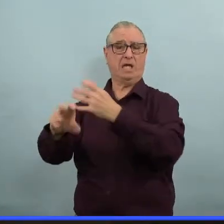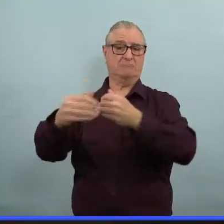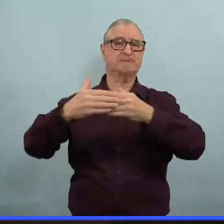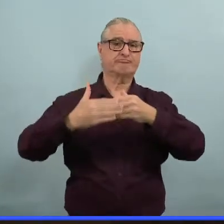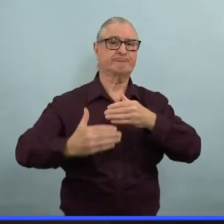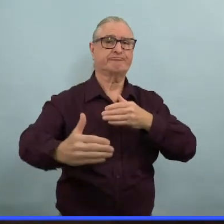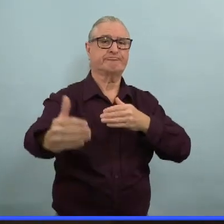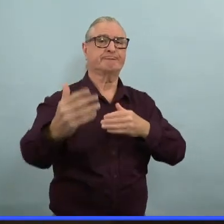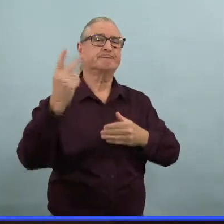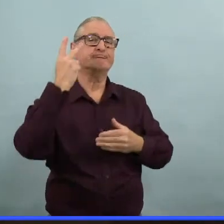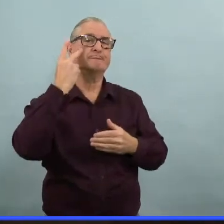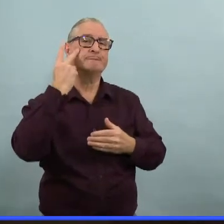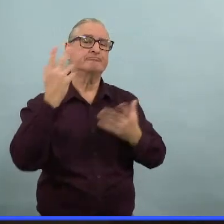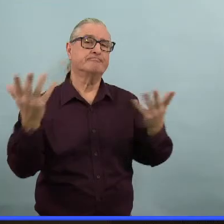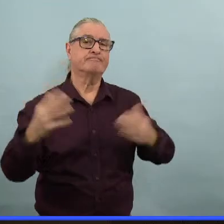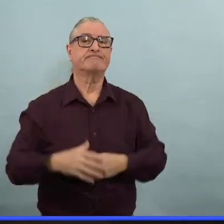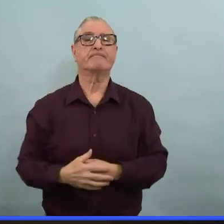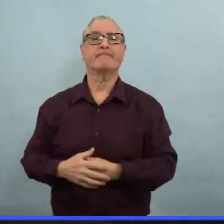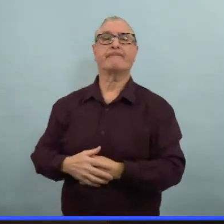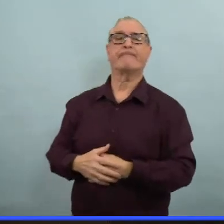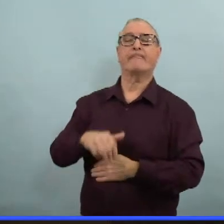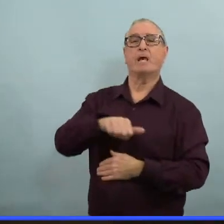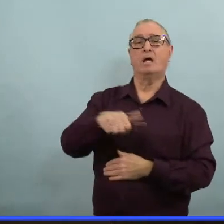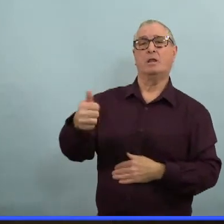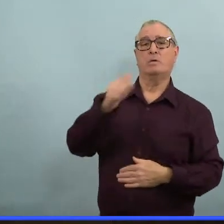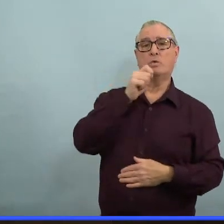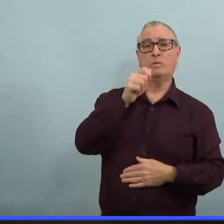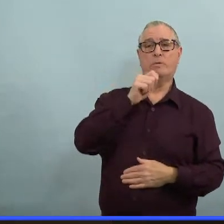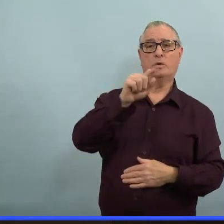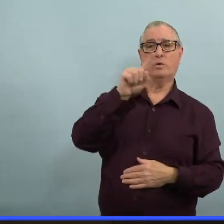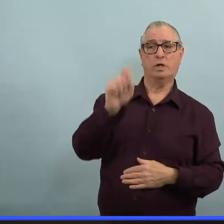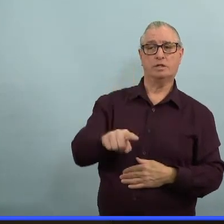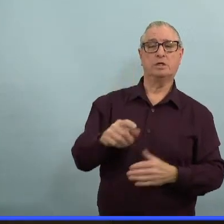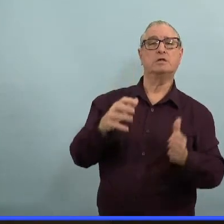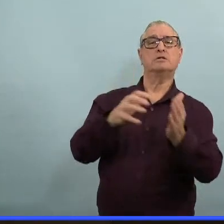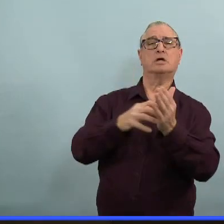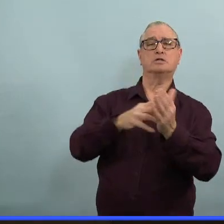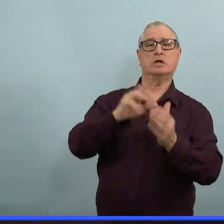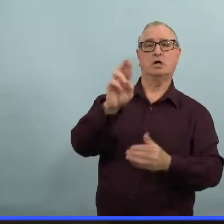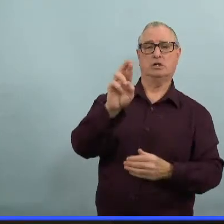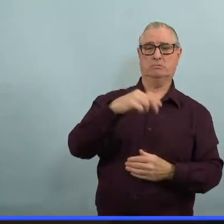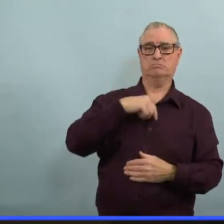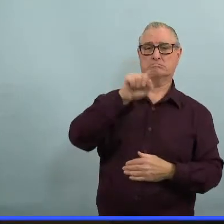is our uh supply looking like for the treatments for people who uh like the monoclonal antibodies